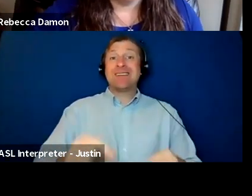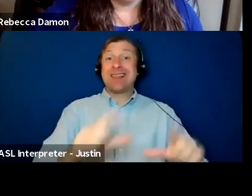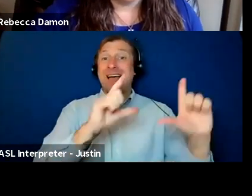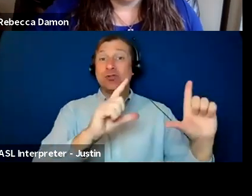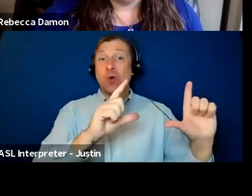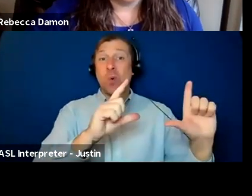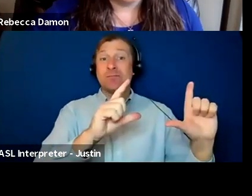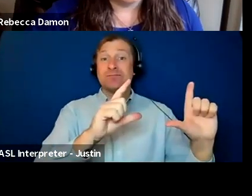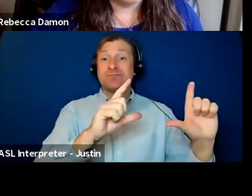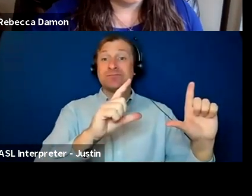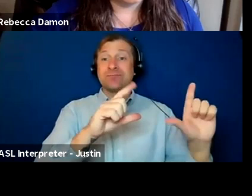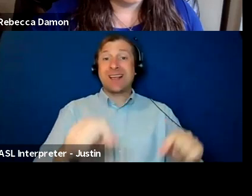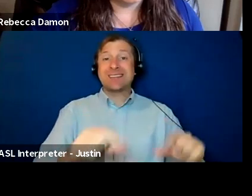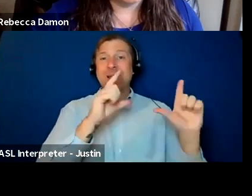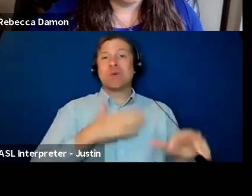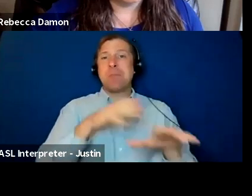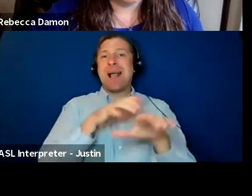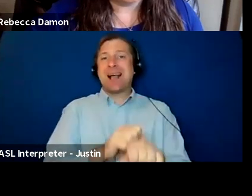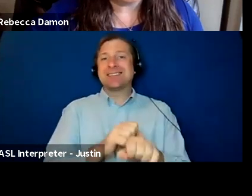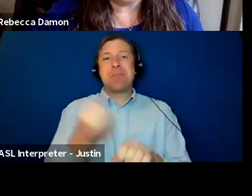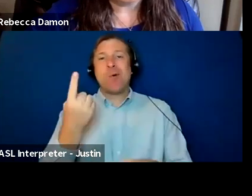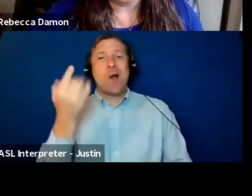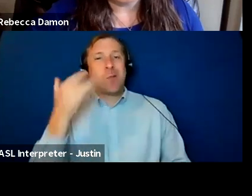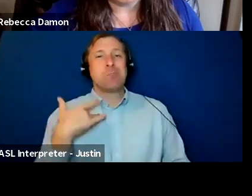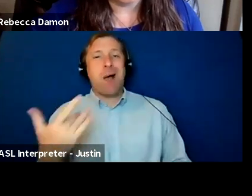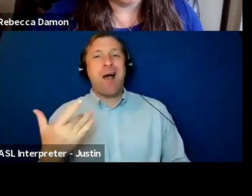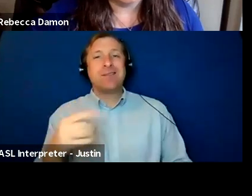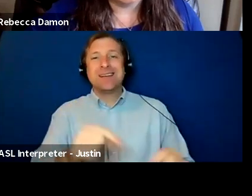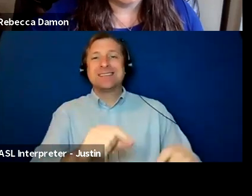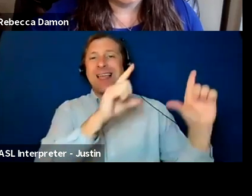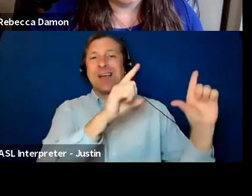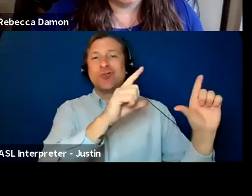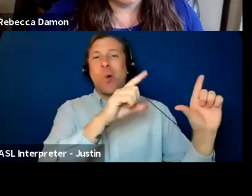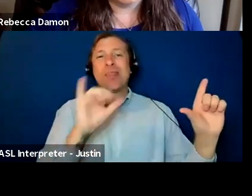as my custom, anyone who knows me knows that without, without a slideshow, it wouldn't be a Duncan presentation,